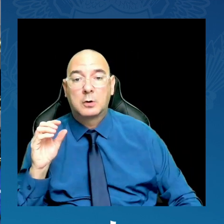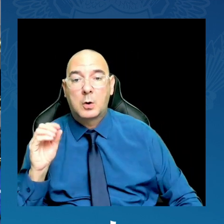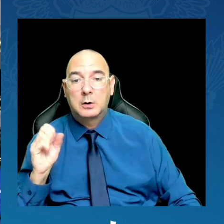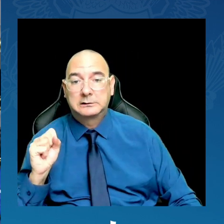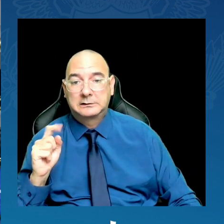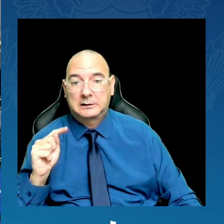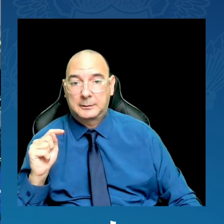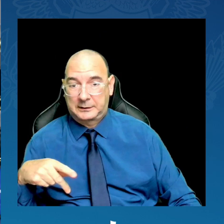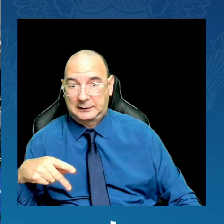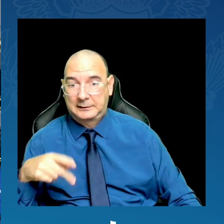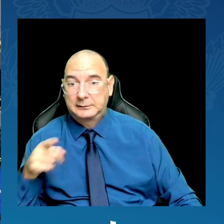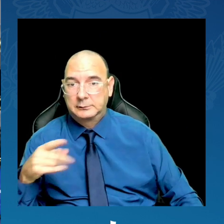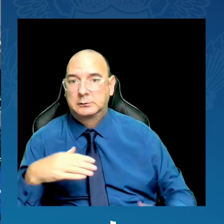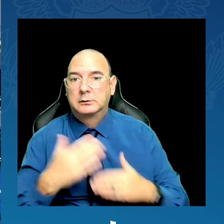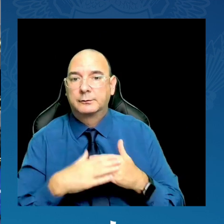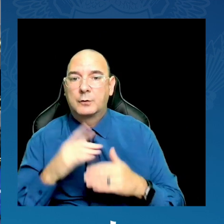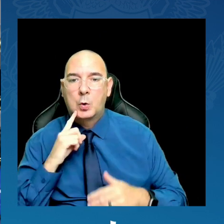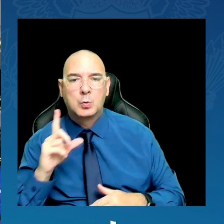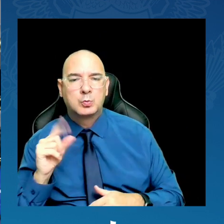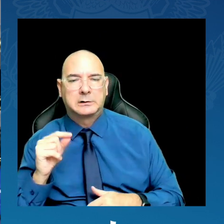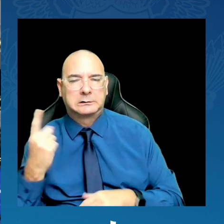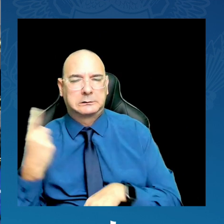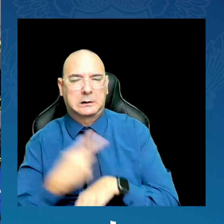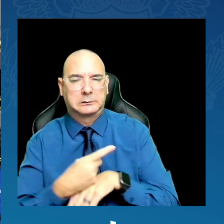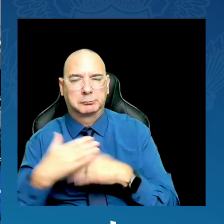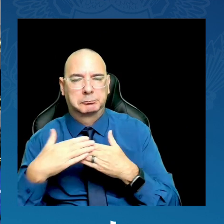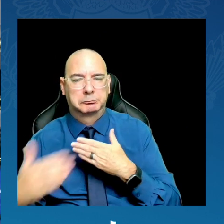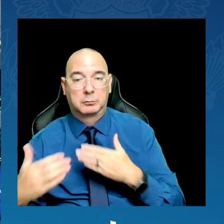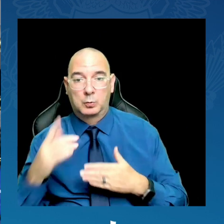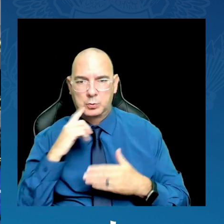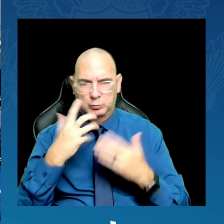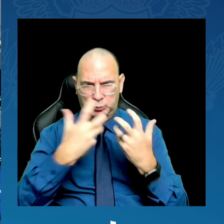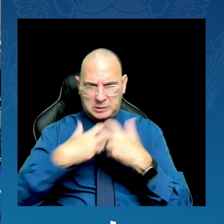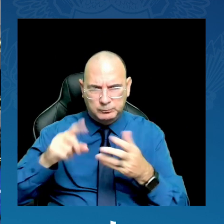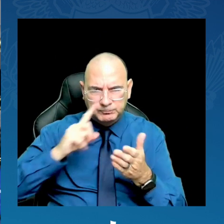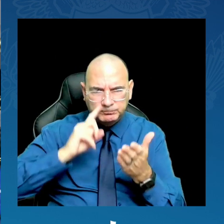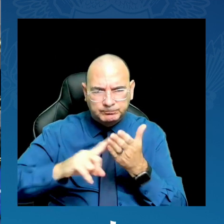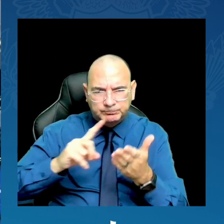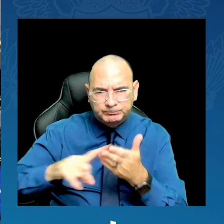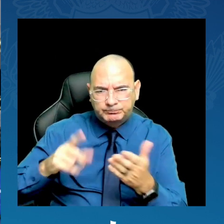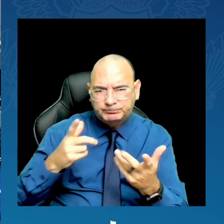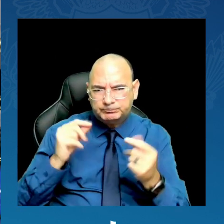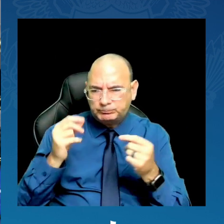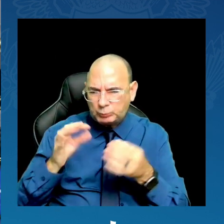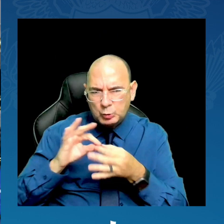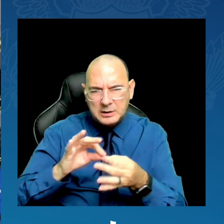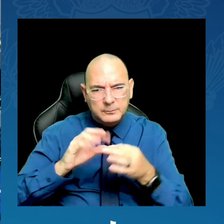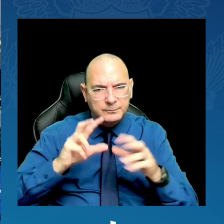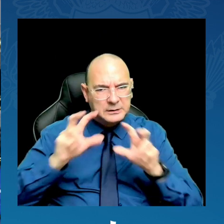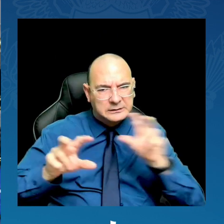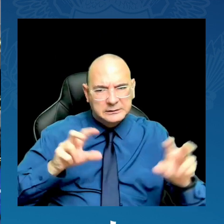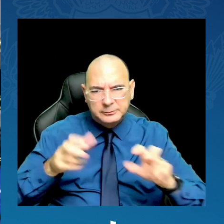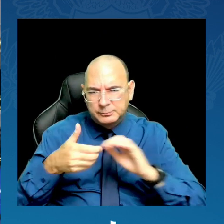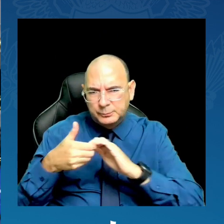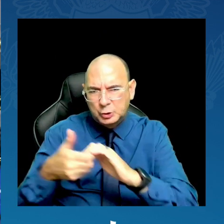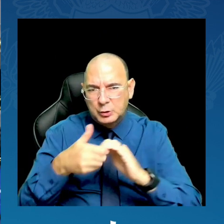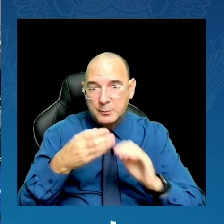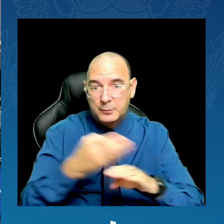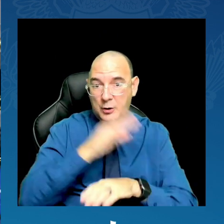and align all of the space related investments and partnerships between the federal government and colleges and universities